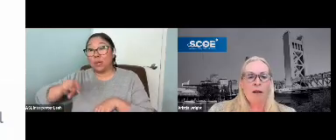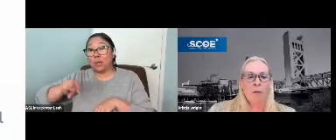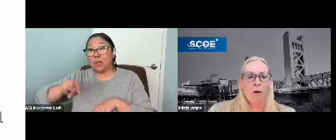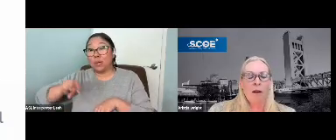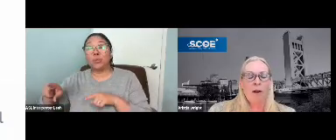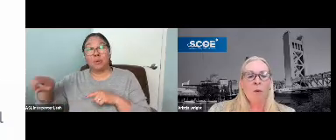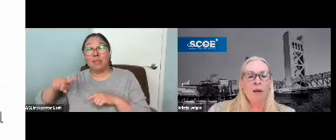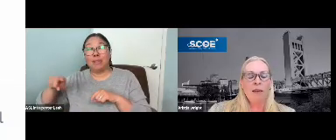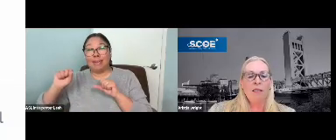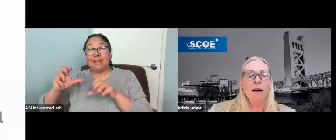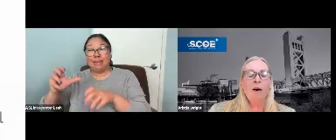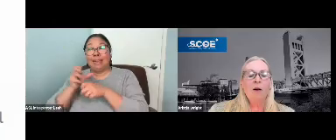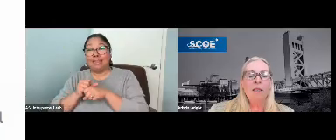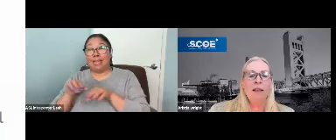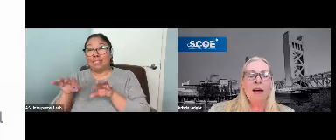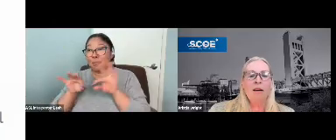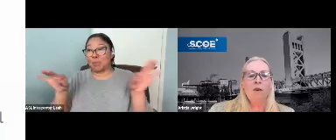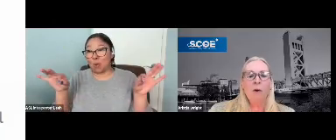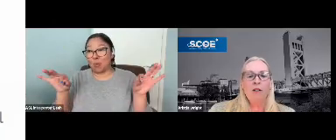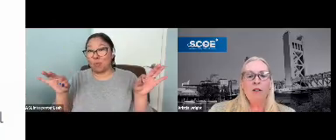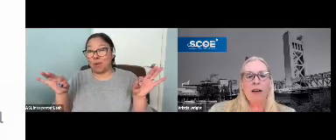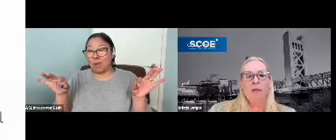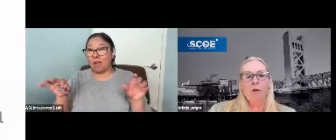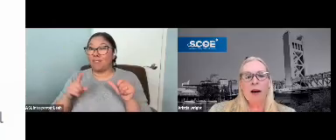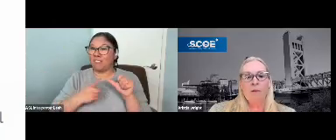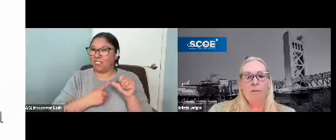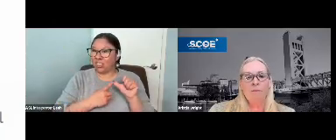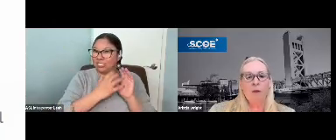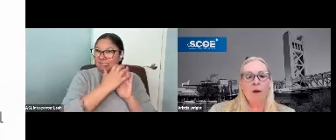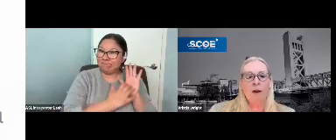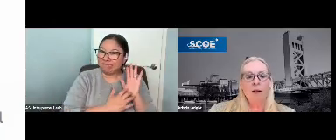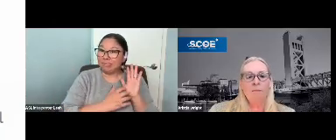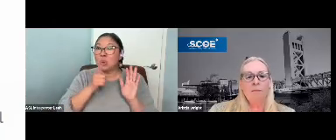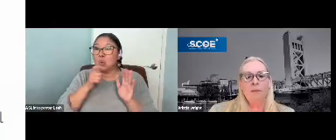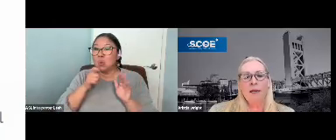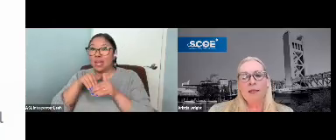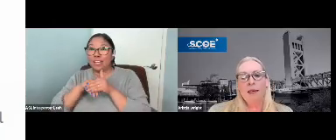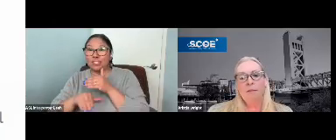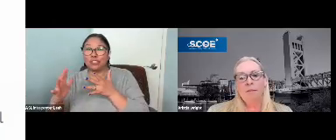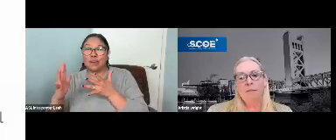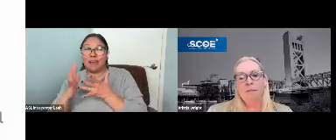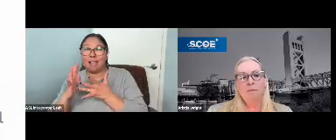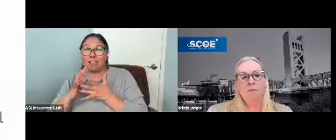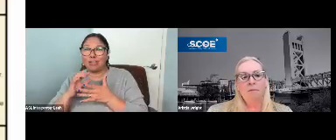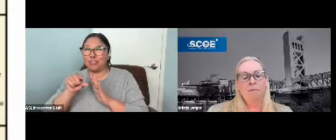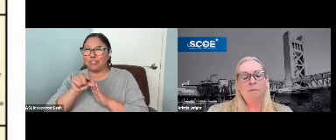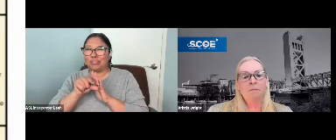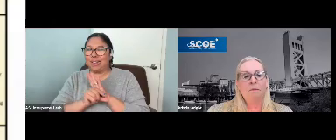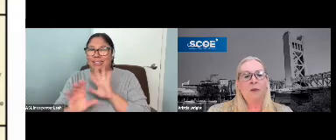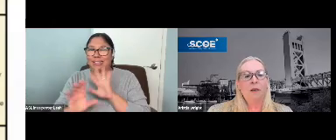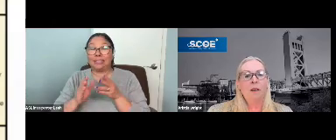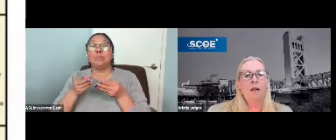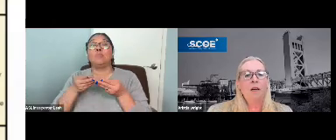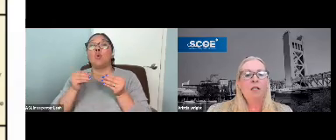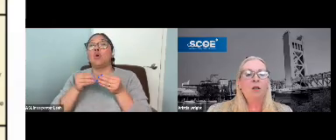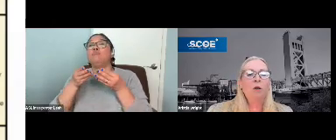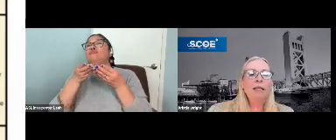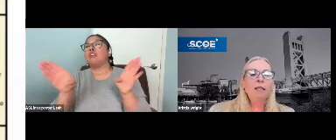able to get a diploma. it wasn't as narrow as that who entered 9th grade. All right, next slide. So,